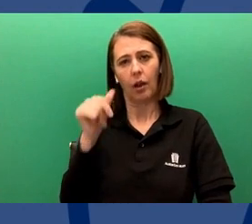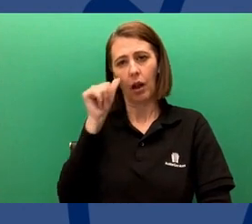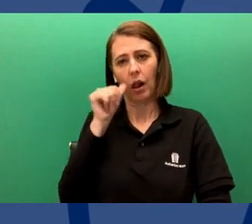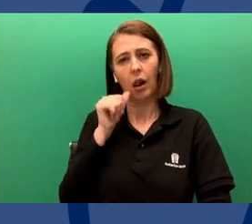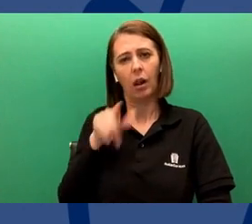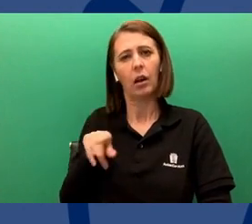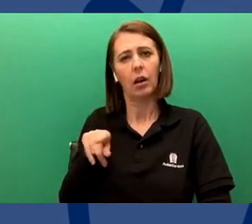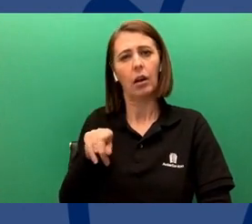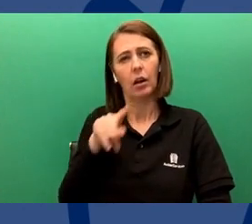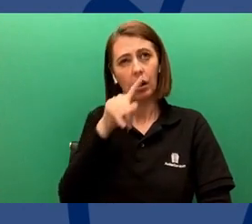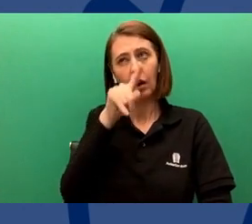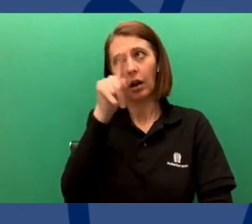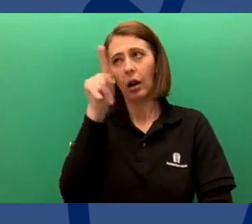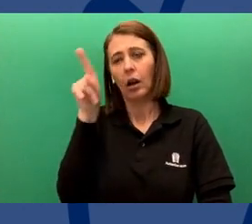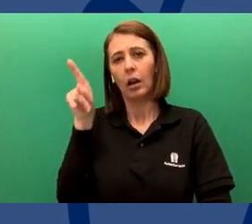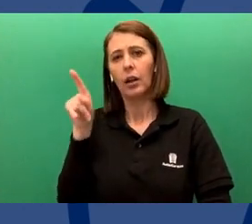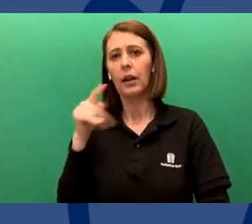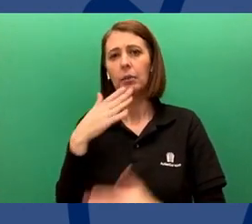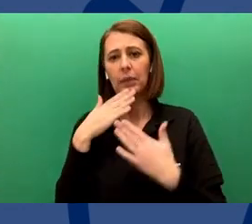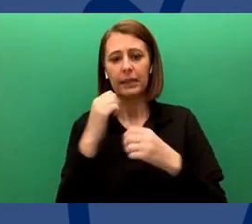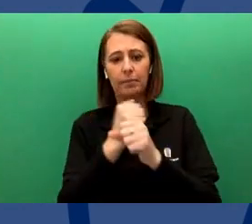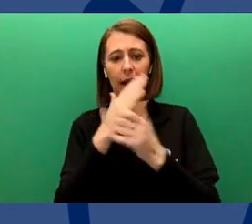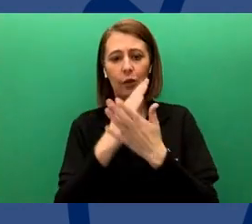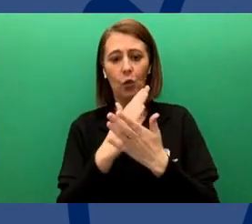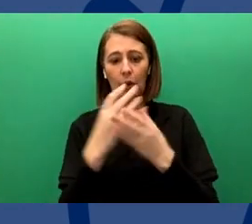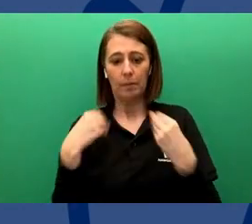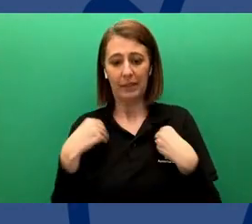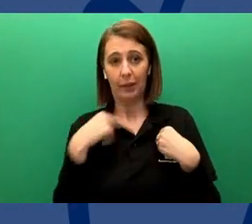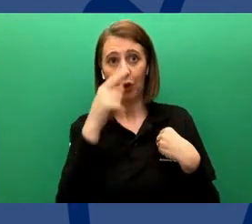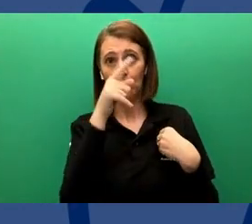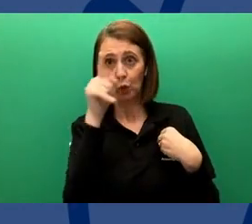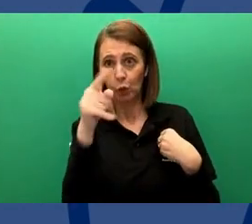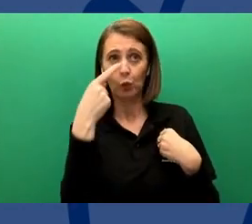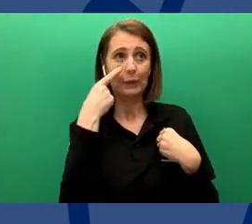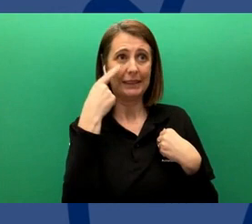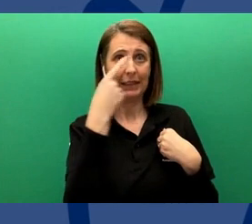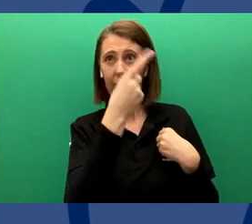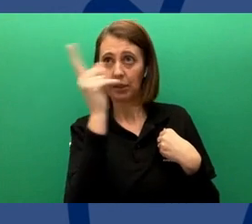make sure that the businesses that you're seeing who make the application, are doing